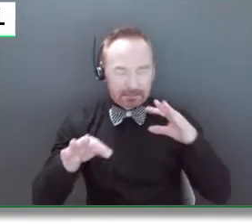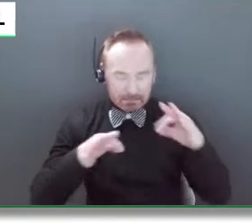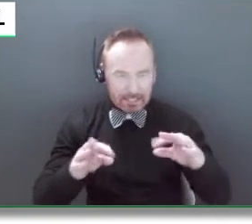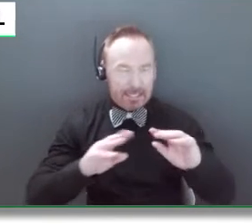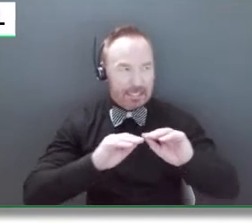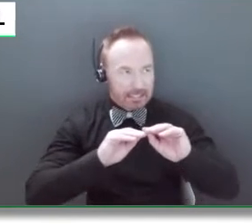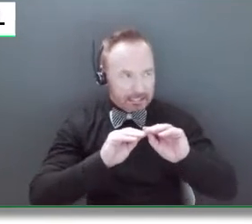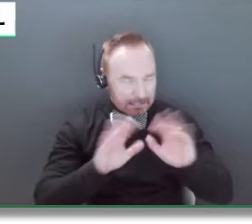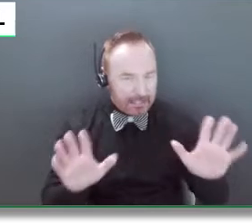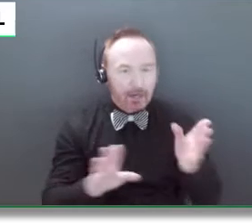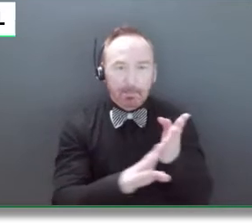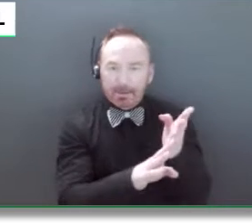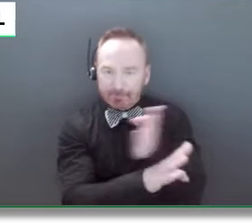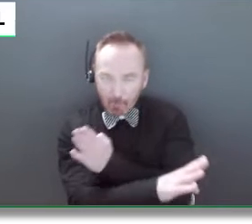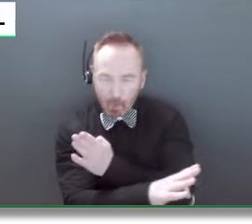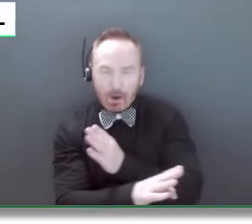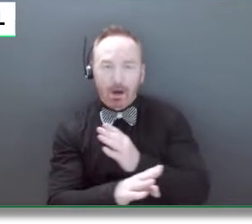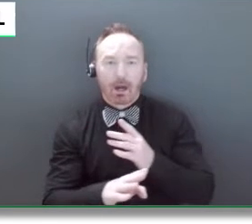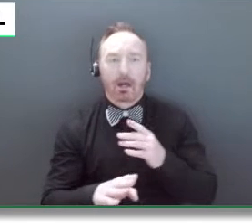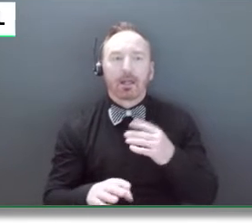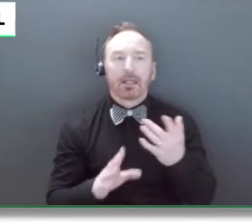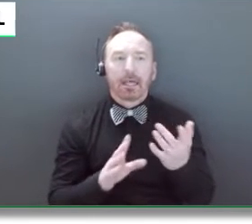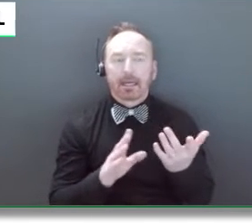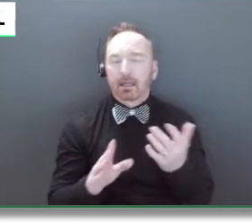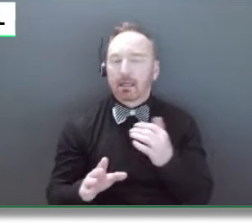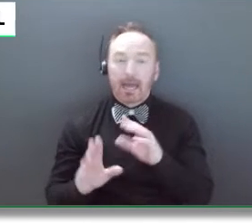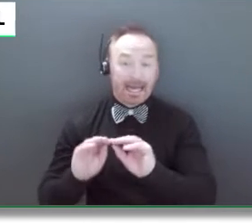not only clarity around the policies and procedures from parks around that usage,